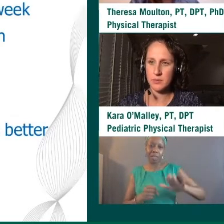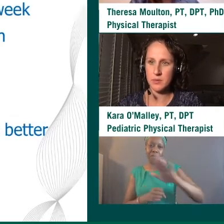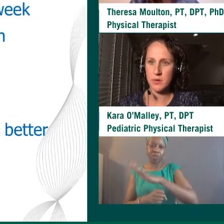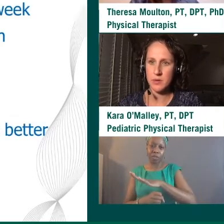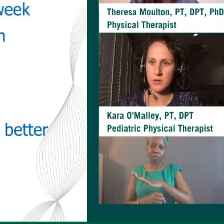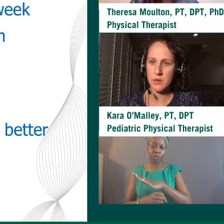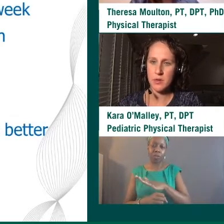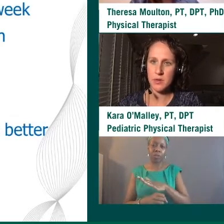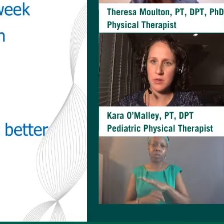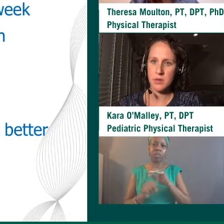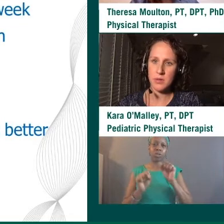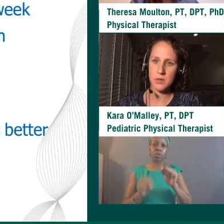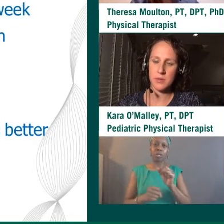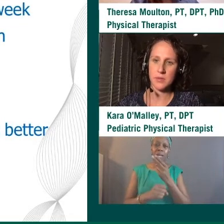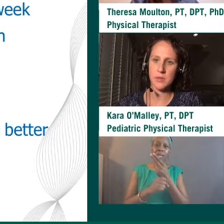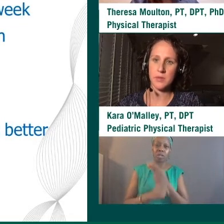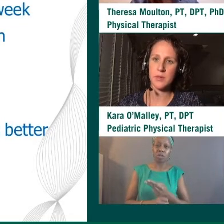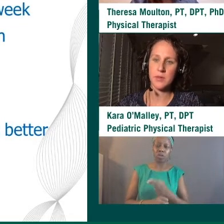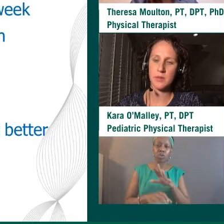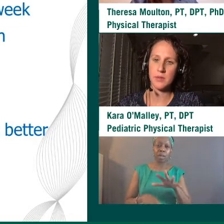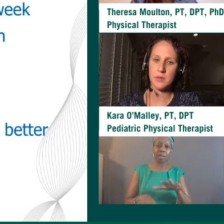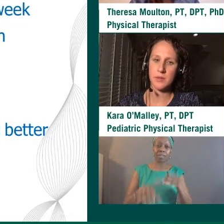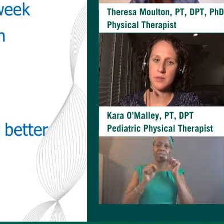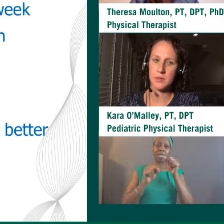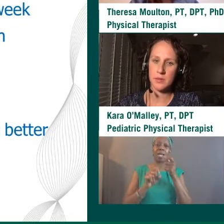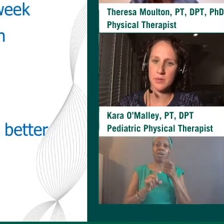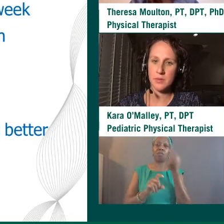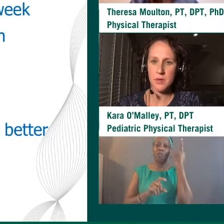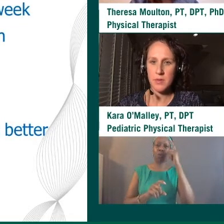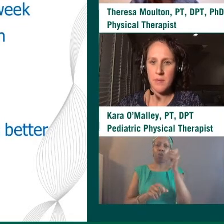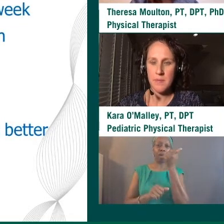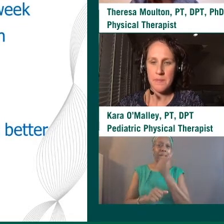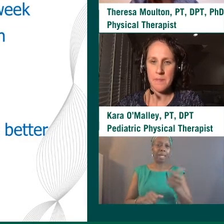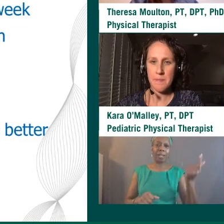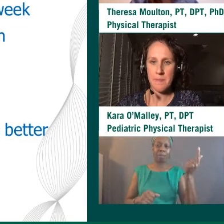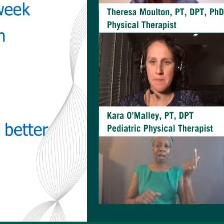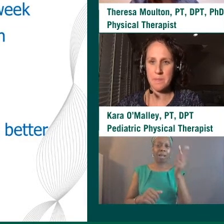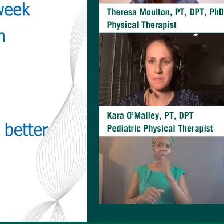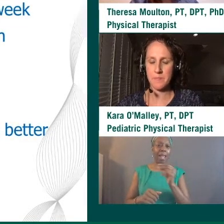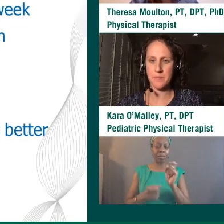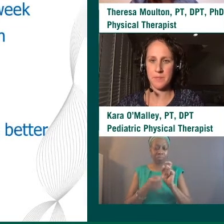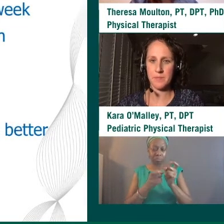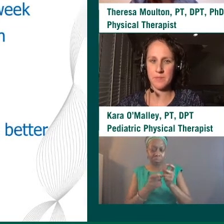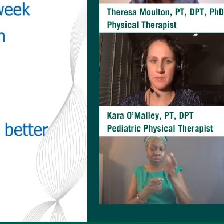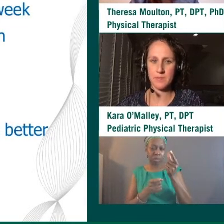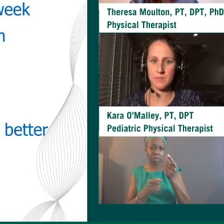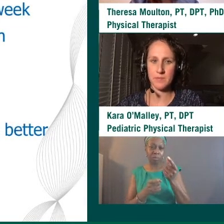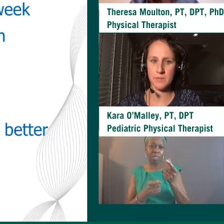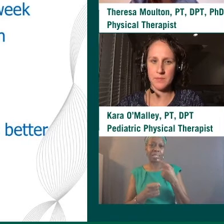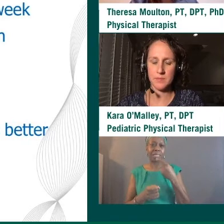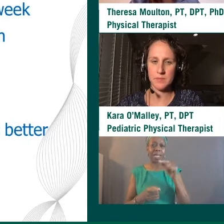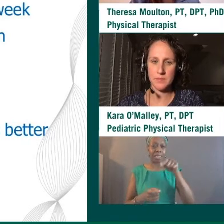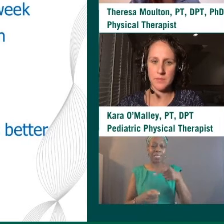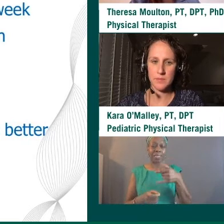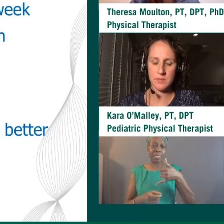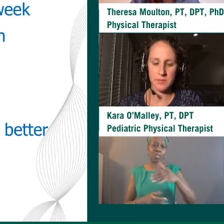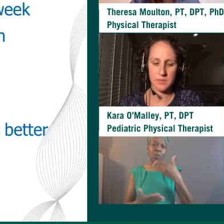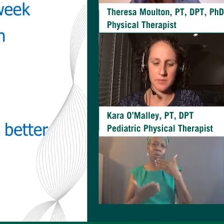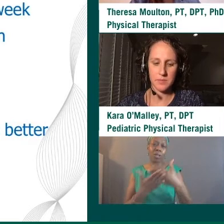for anybody and try to tailor them a little bit and just say that this is what is still a good idea even if you have cerebral palsy.